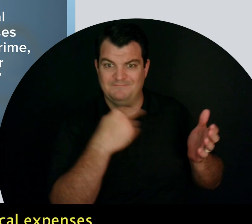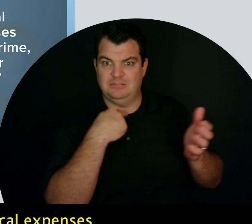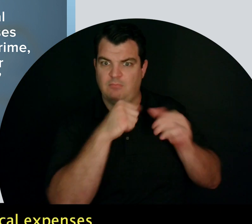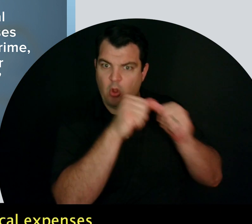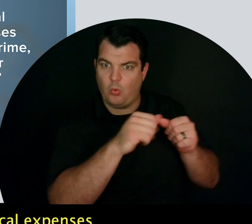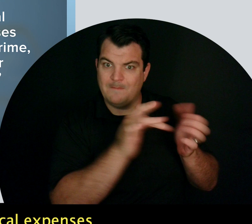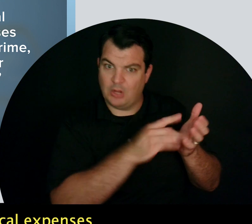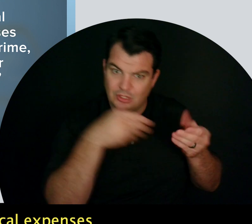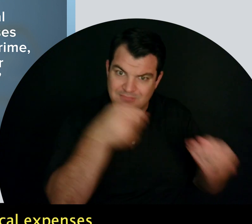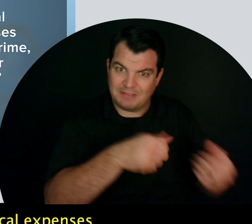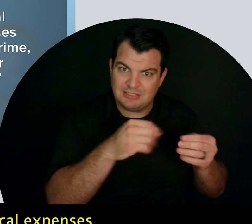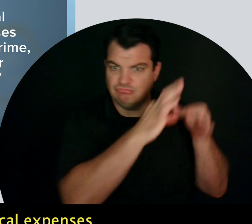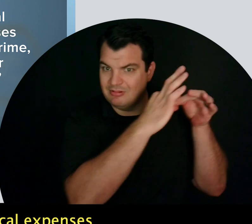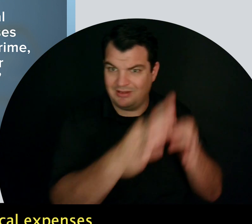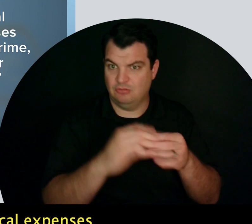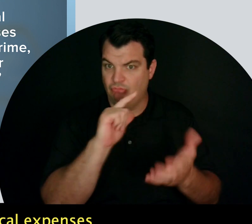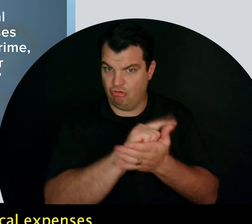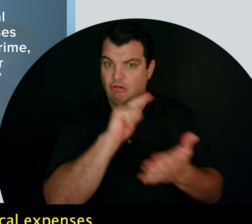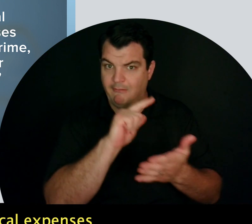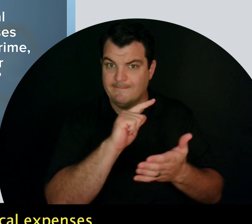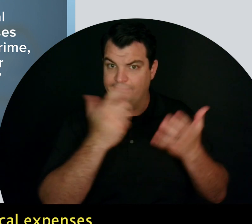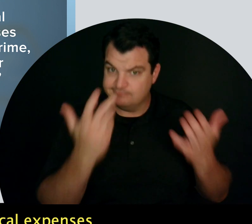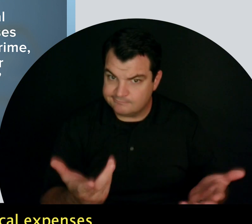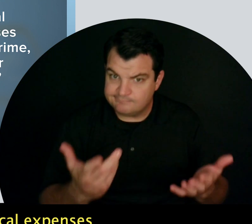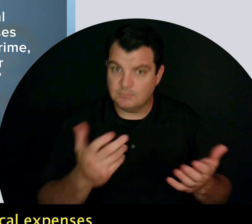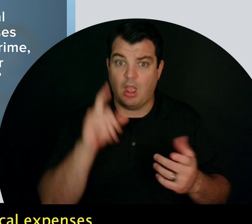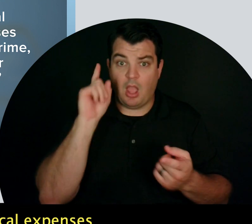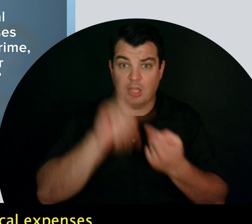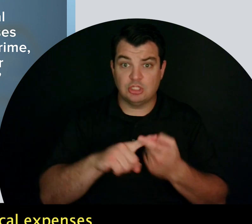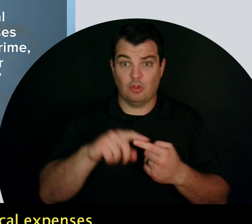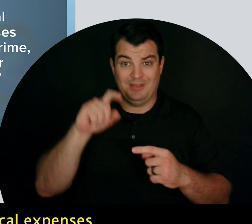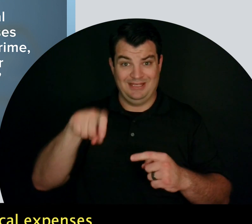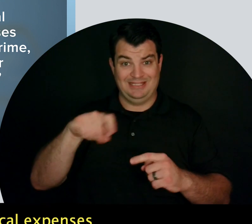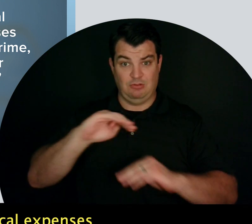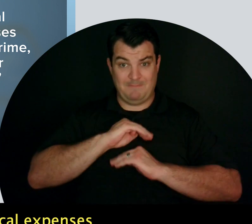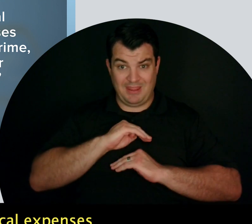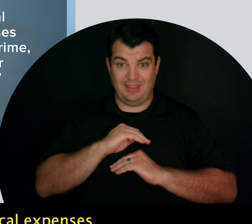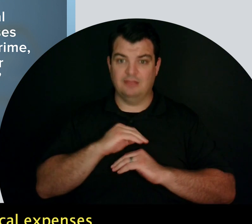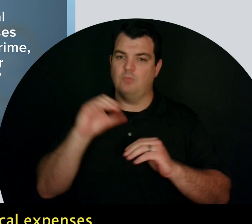of victim's ongoing medical expenses related to the crime until the need ends.